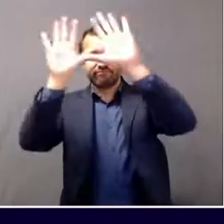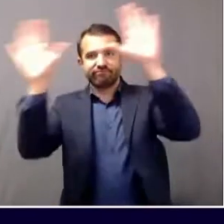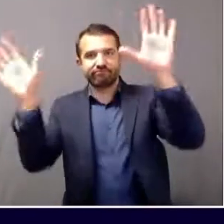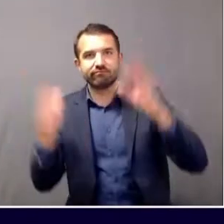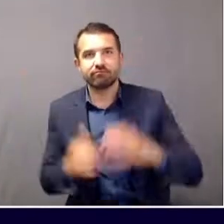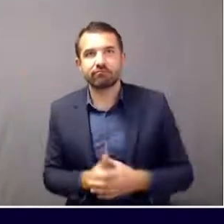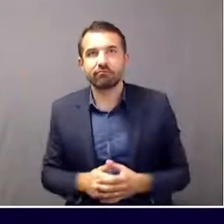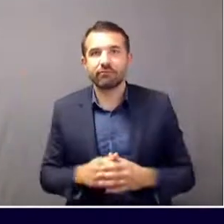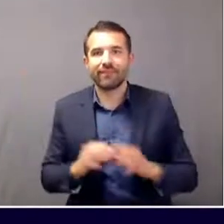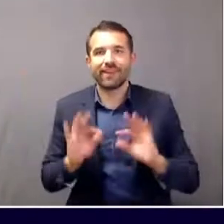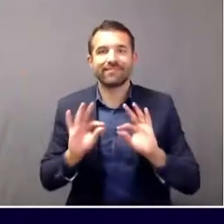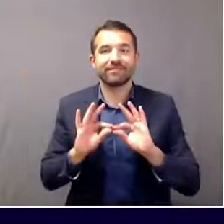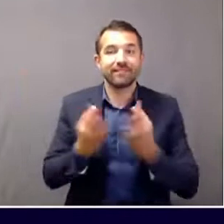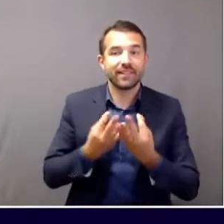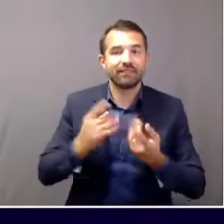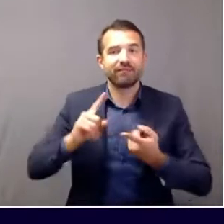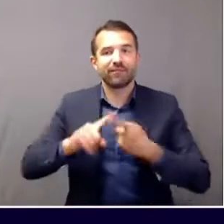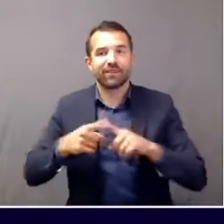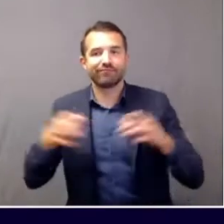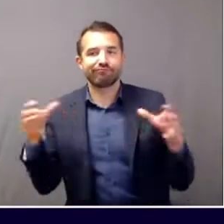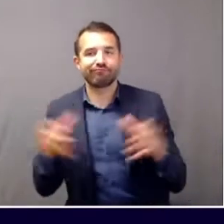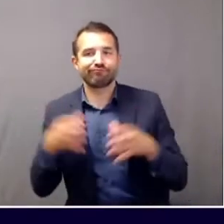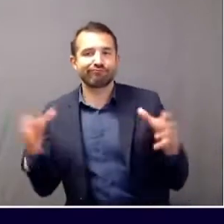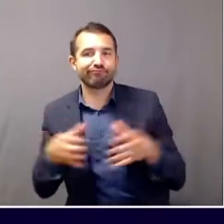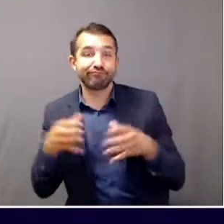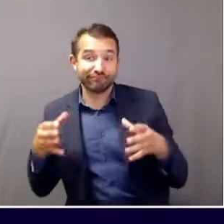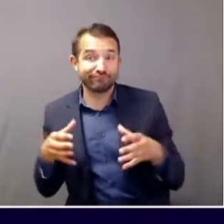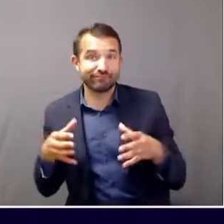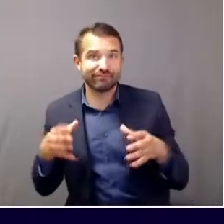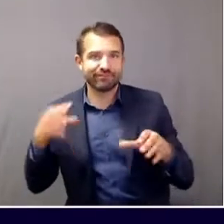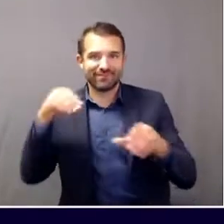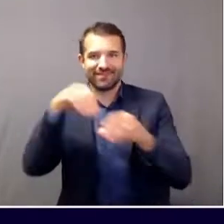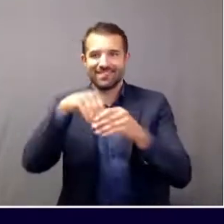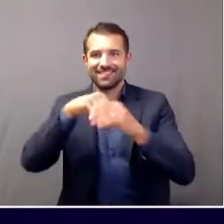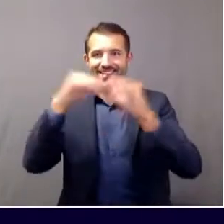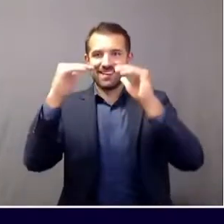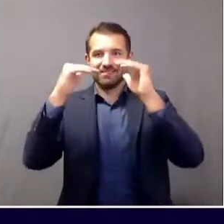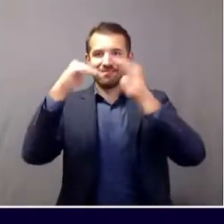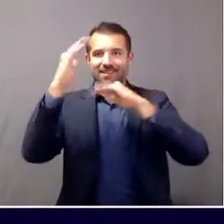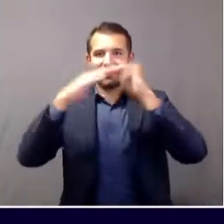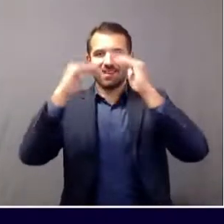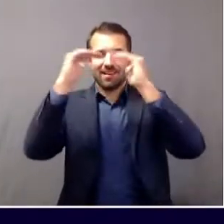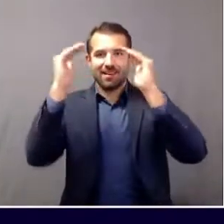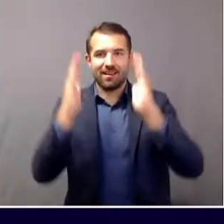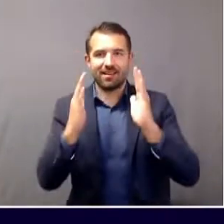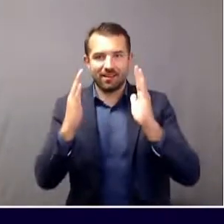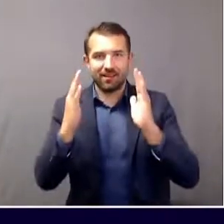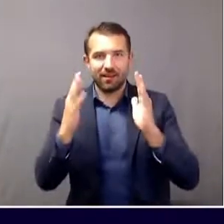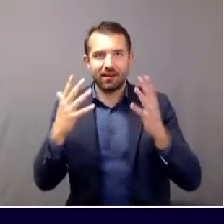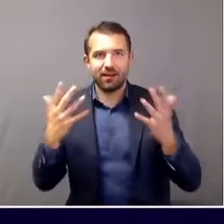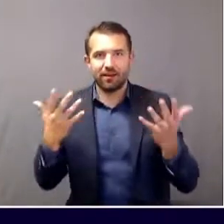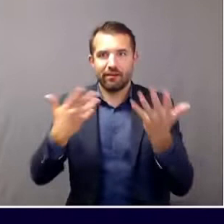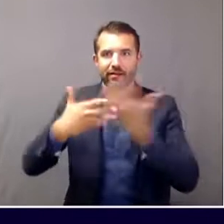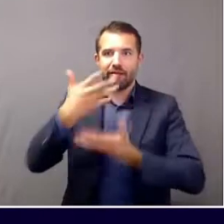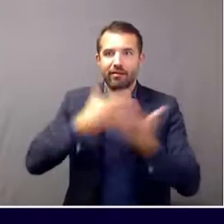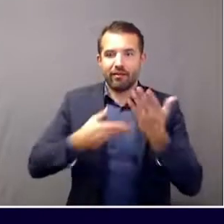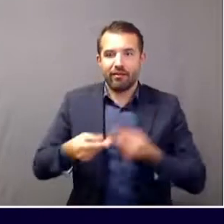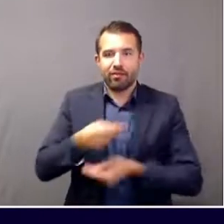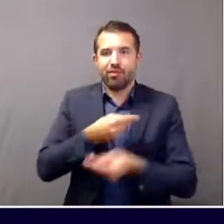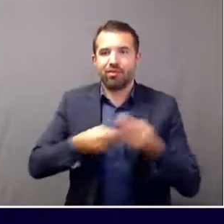occurring indoors there there are course likely to